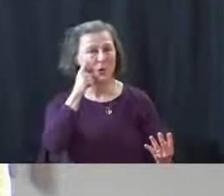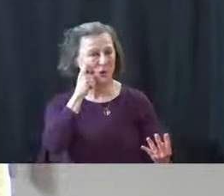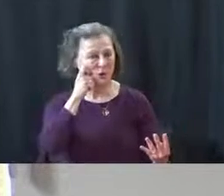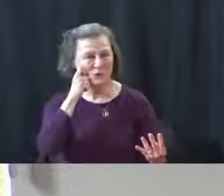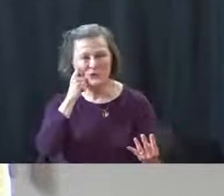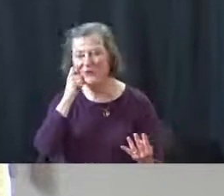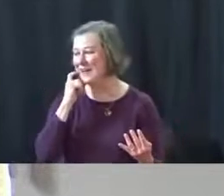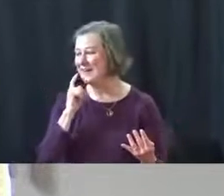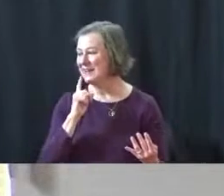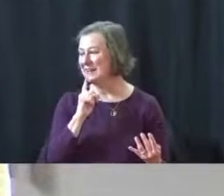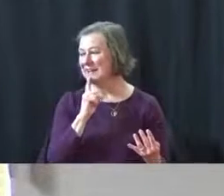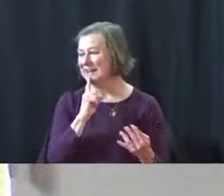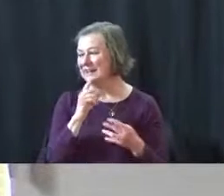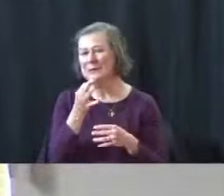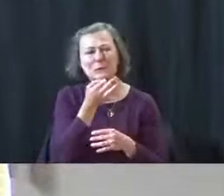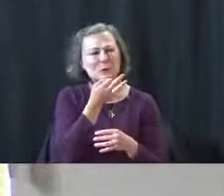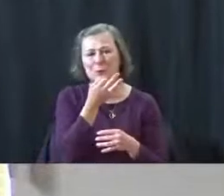It's too soon to die.